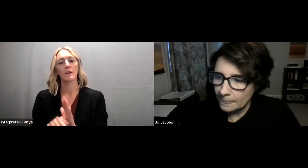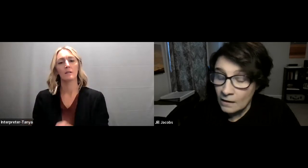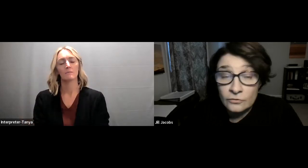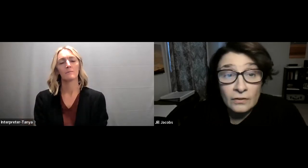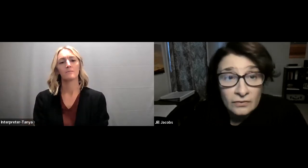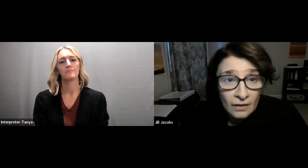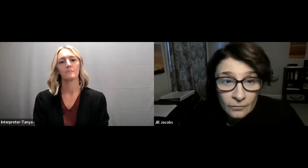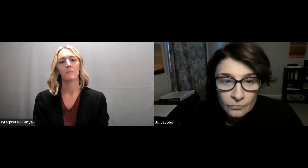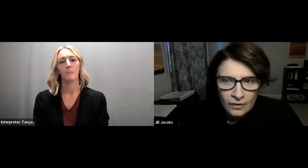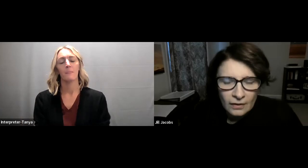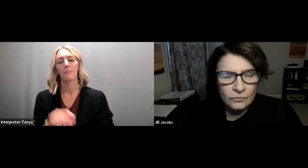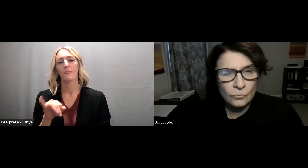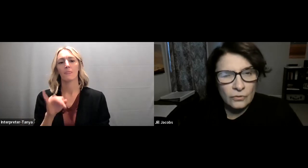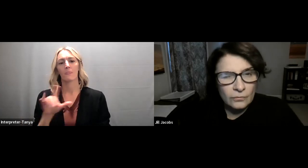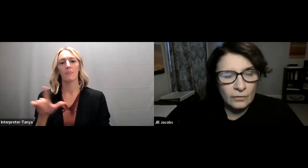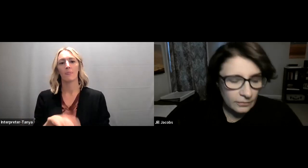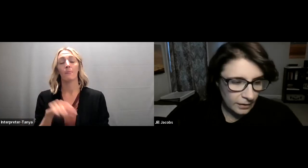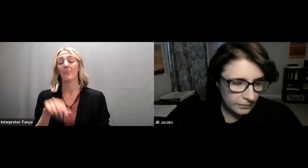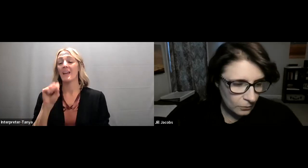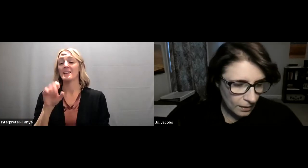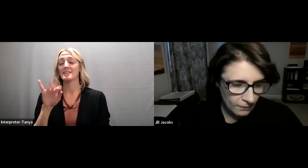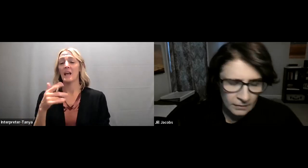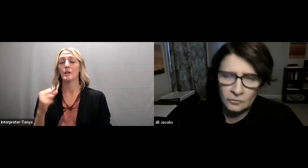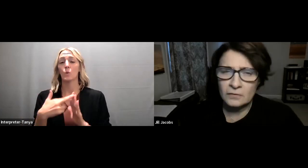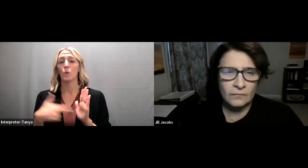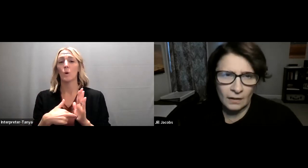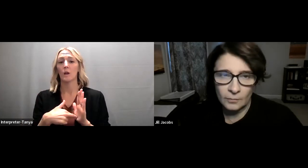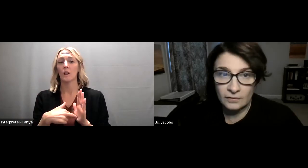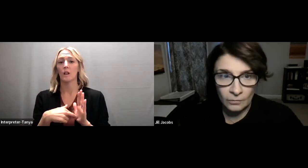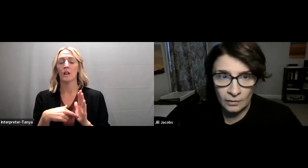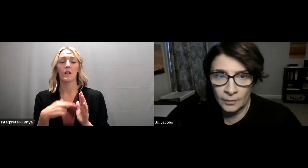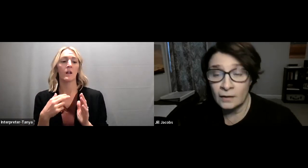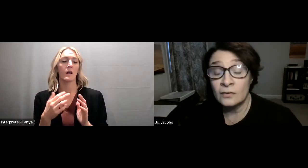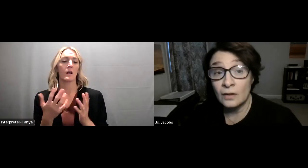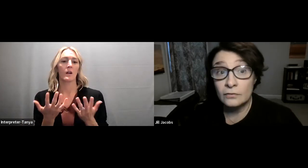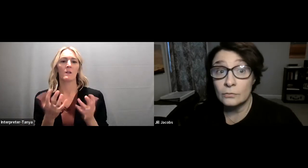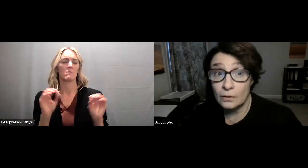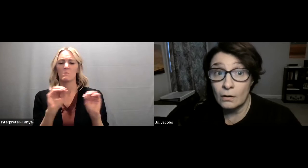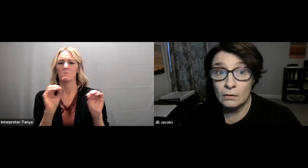So these settings rules are, they don't have any specific elements that would impact disaster at all.